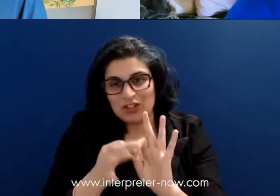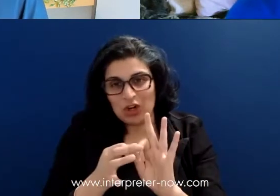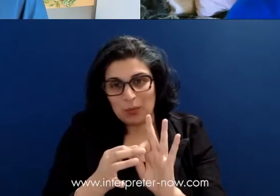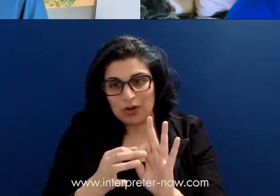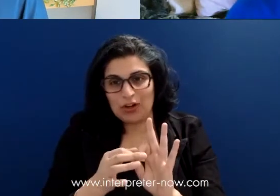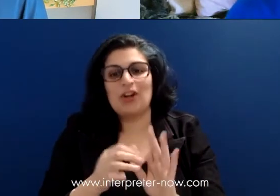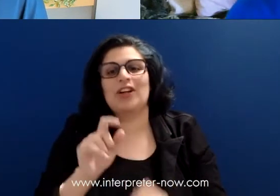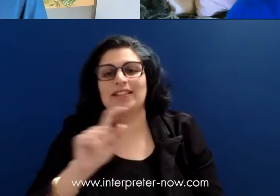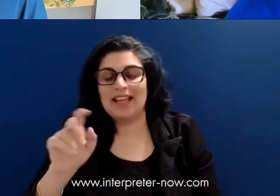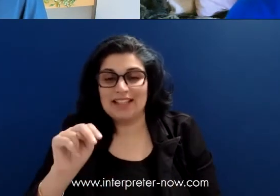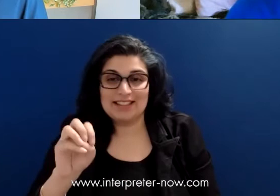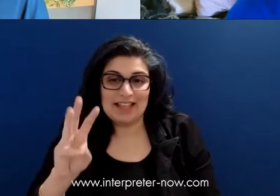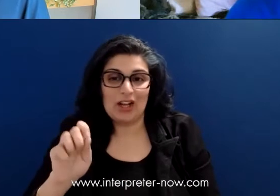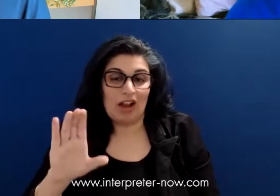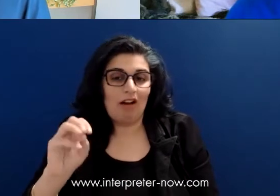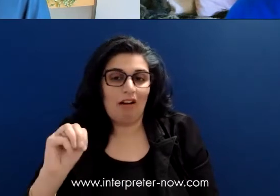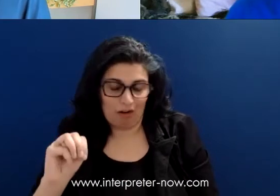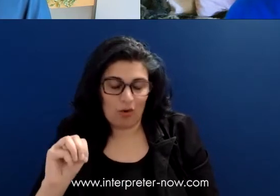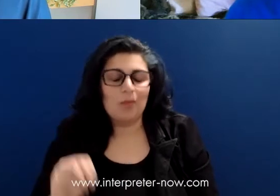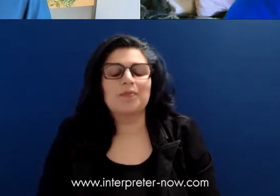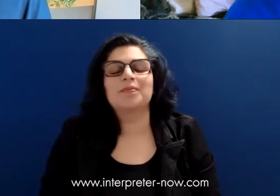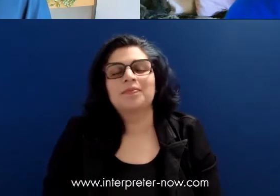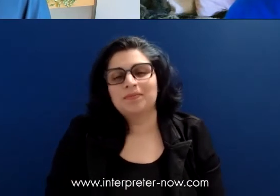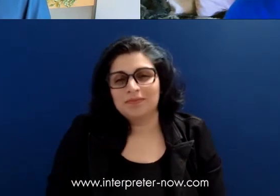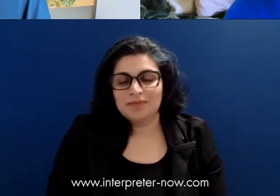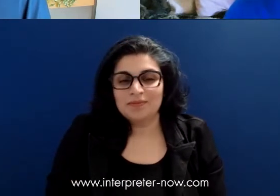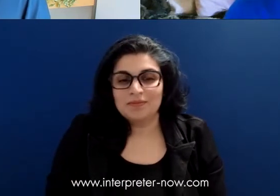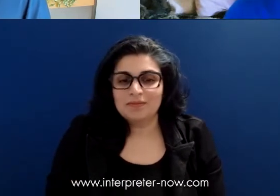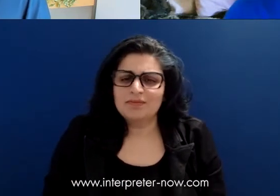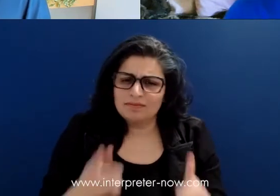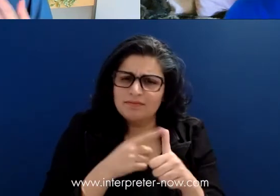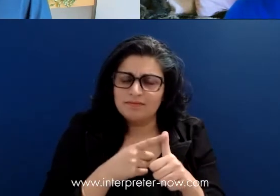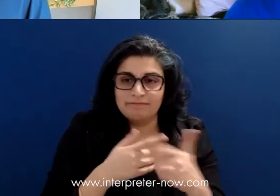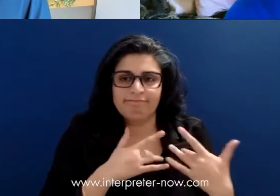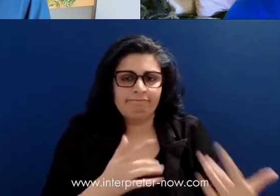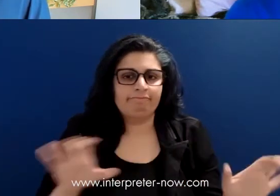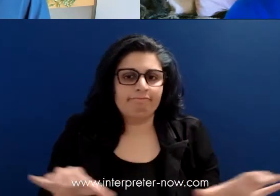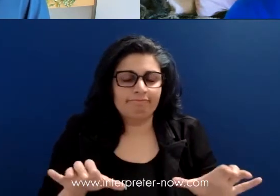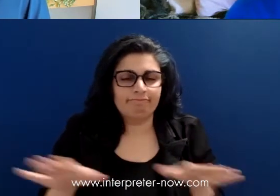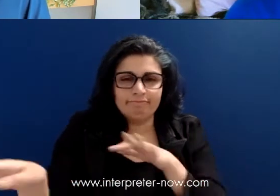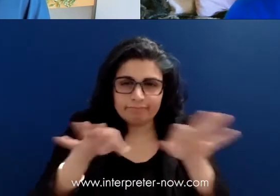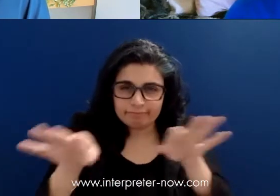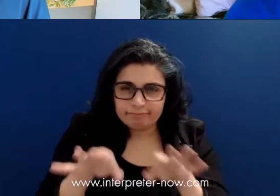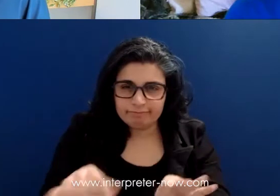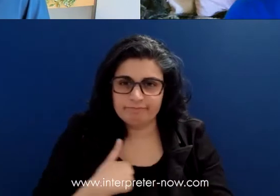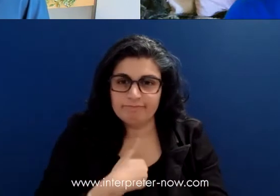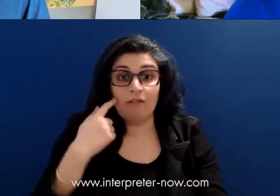www.Interpreter-Now.com. The first thing we usually do is describe ourselves for the YouTube audience, for anybody